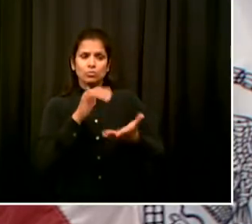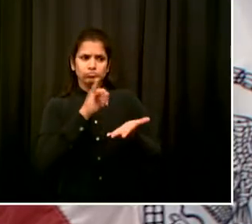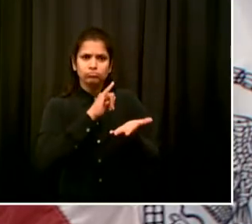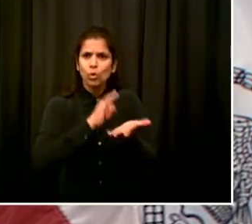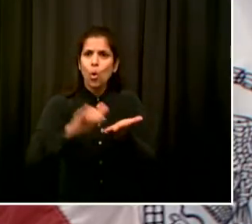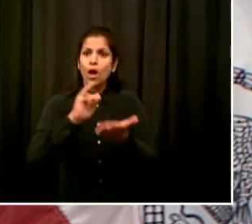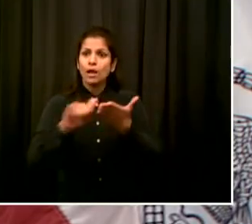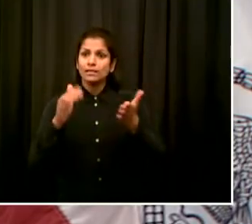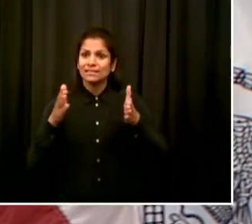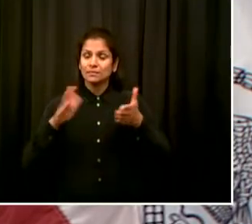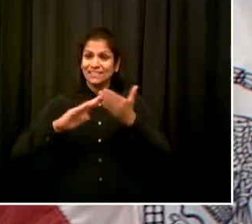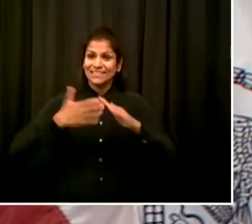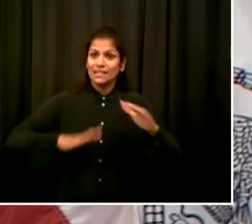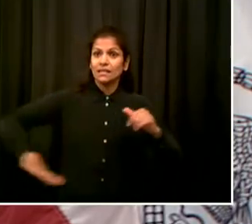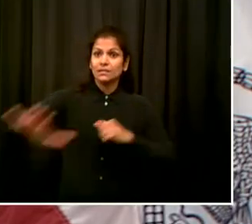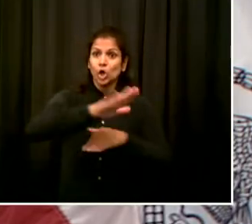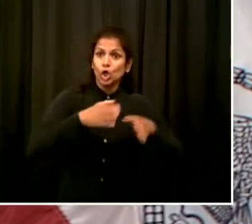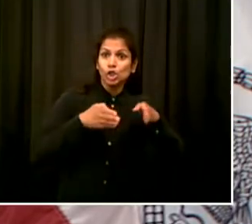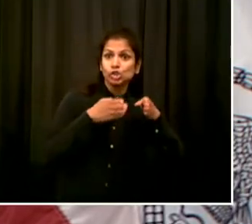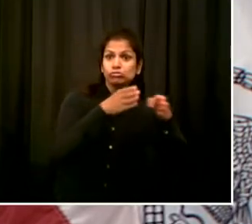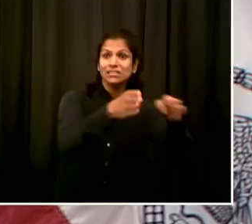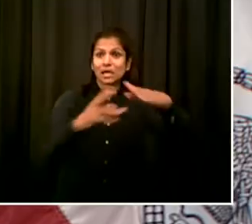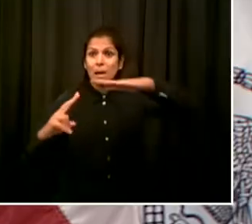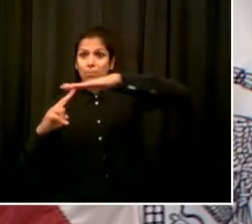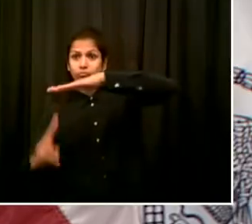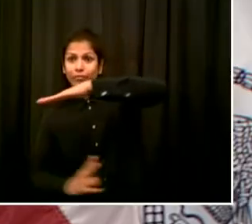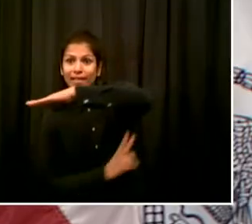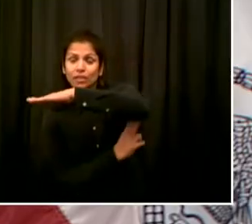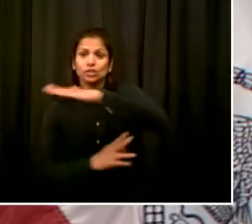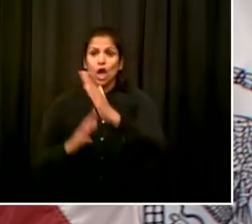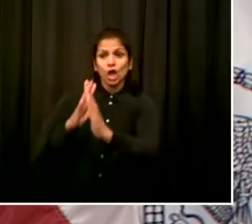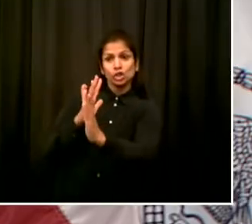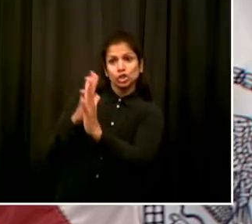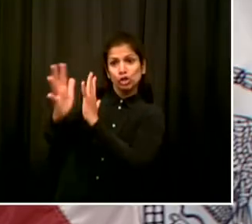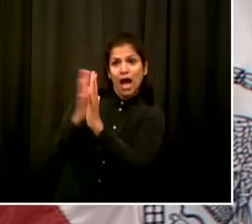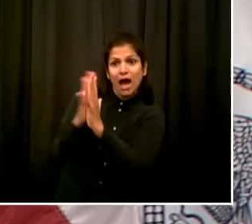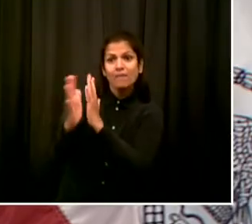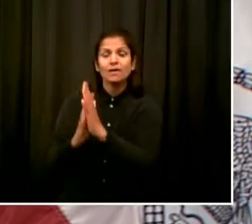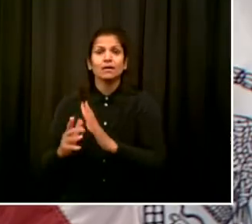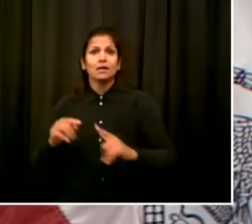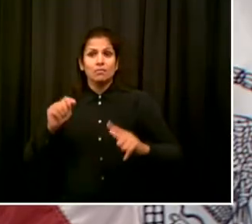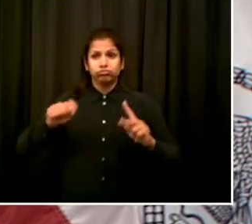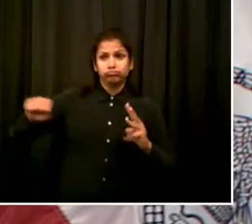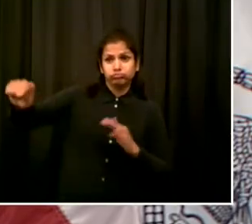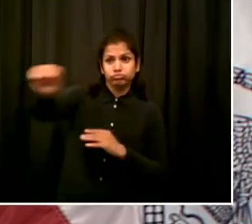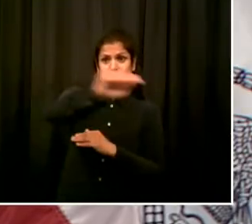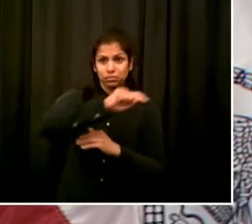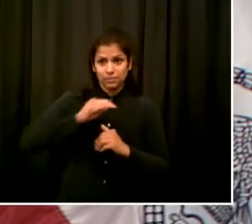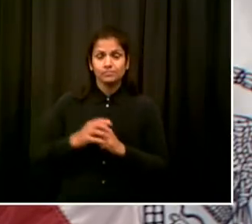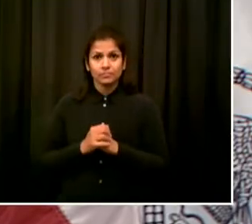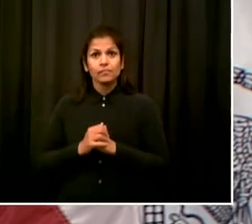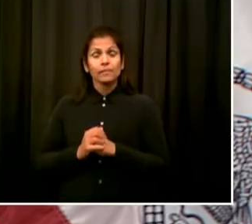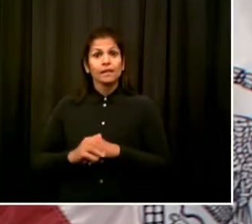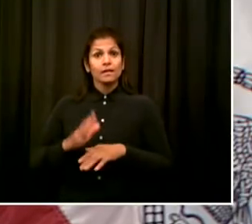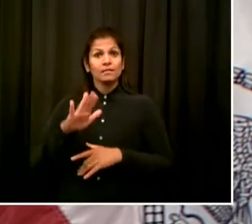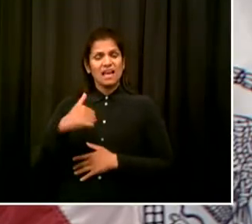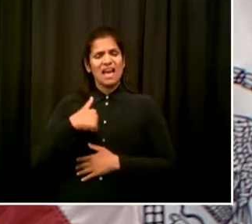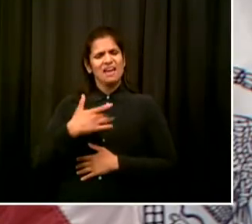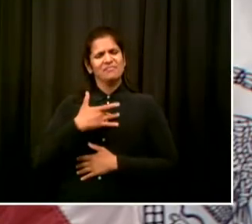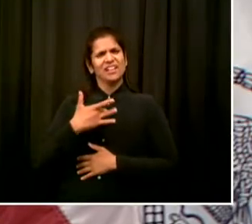E THCIY TAND MAKE IT MORE FAIR AND EQUAL. I AM SOMEONE IN